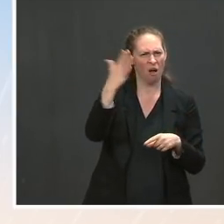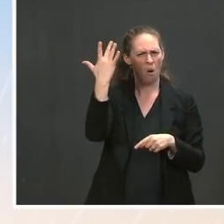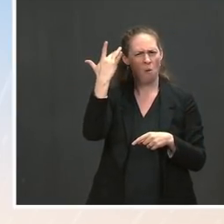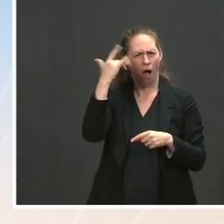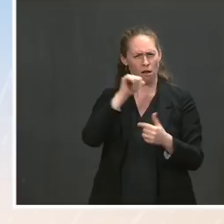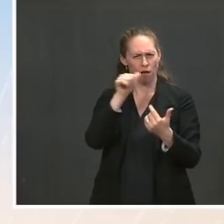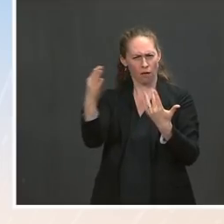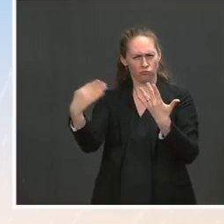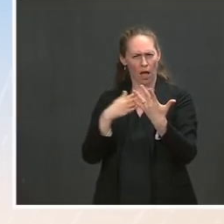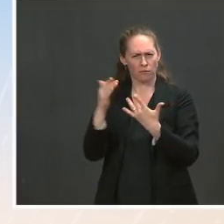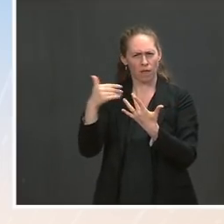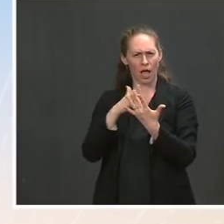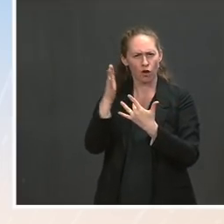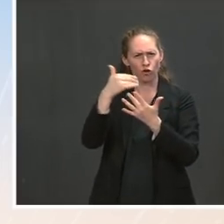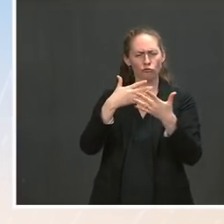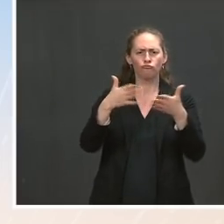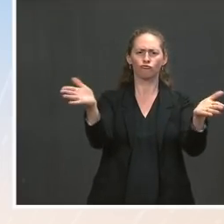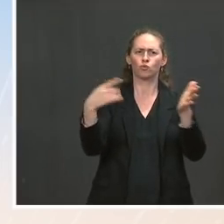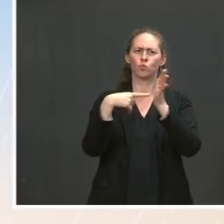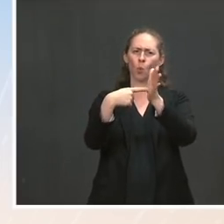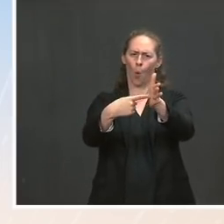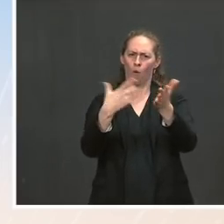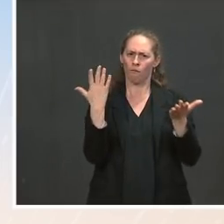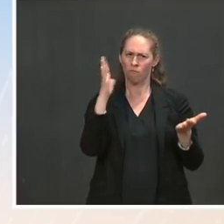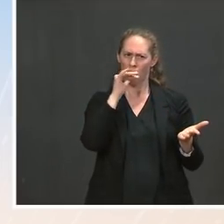We have re-instituted or re-engaged with --